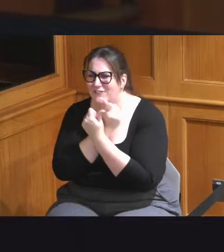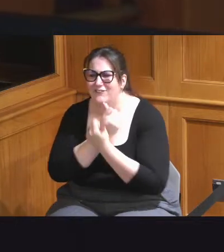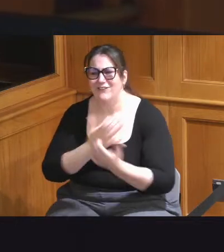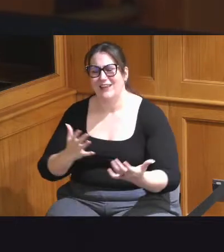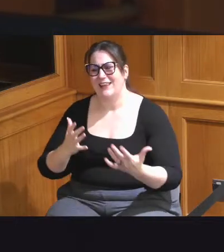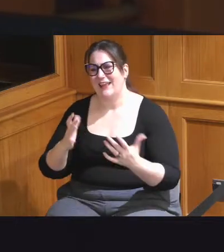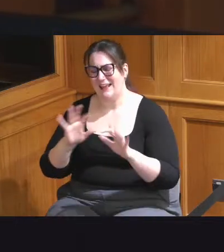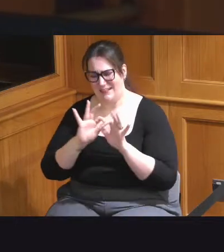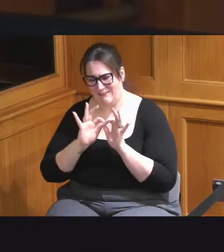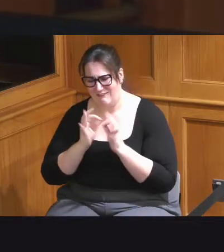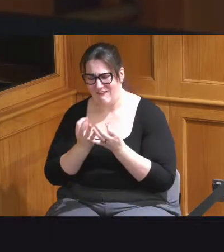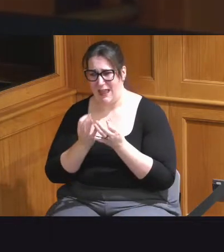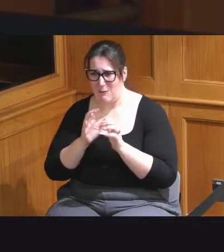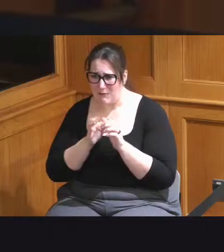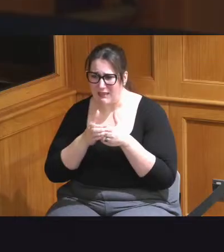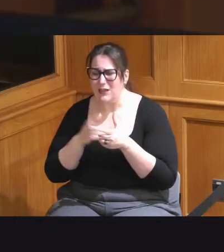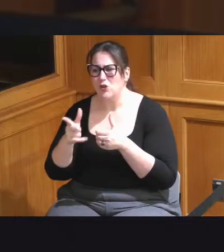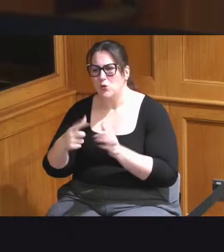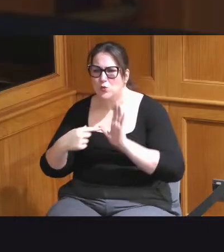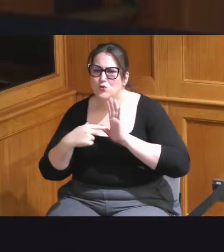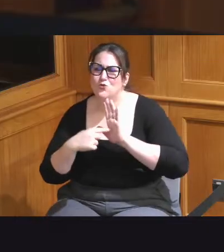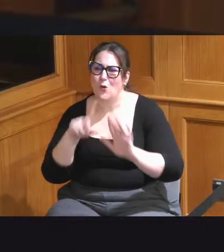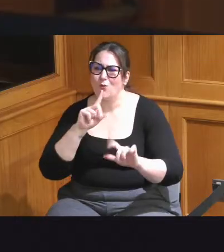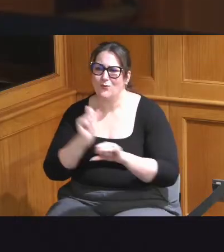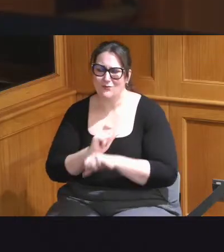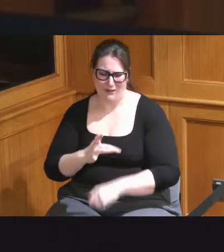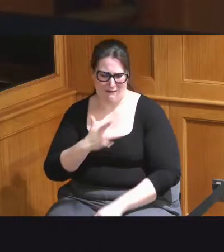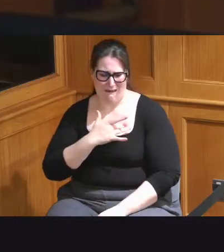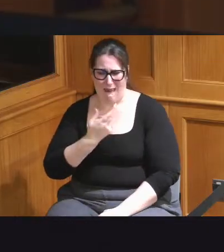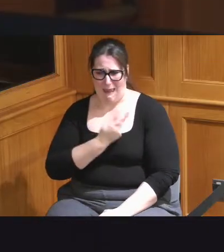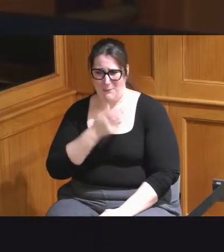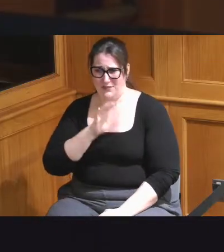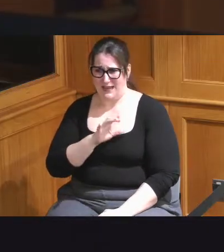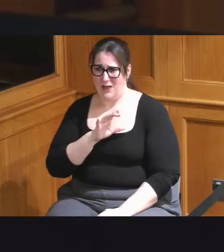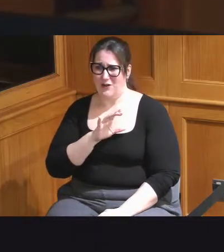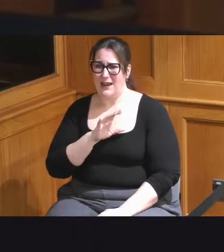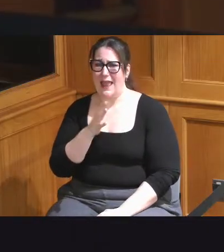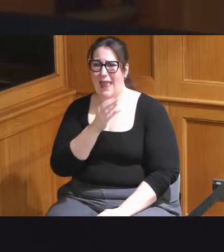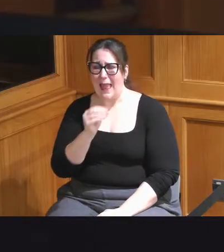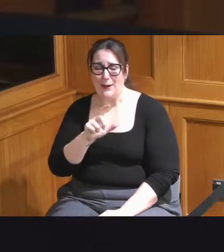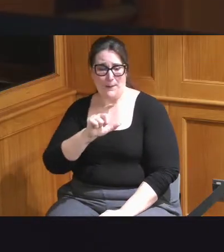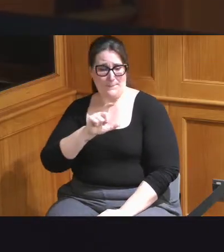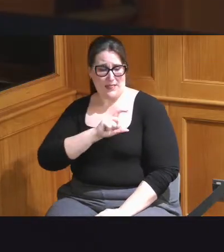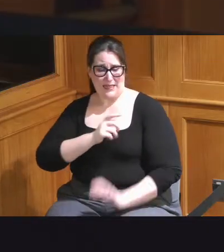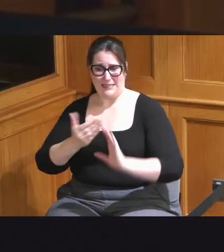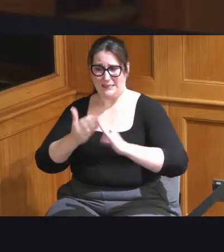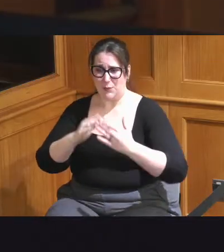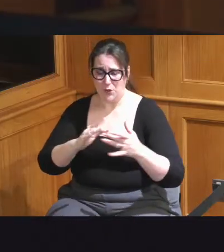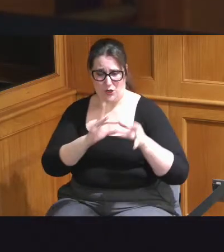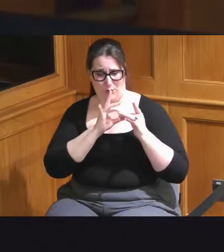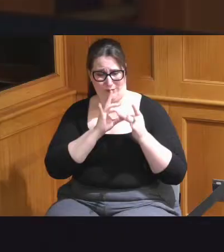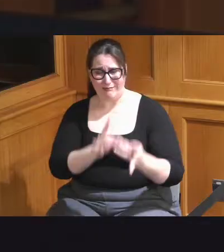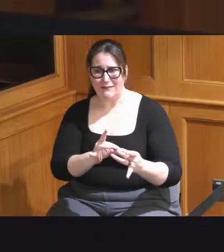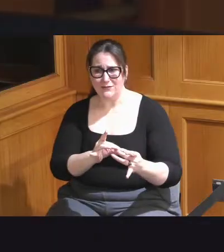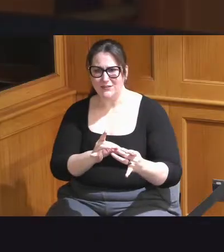family. and you show what it truly means when they say police community relations. It's you guys. So,